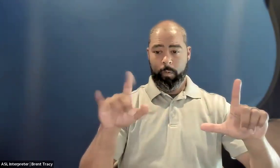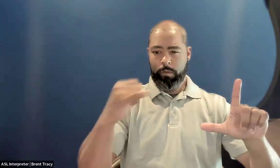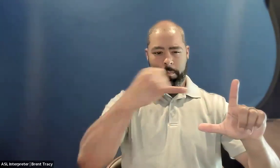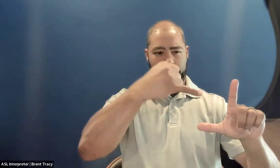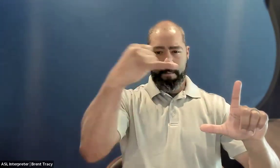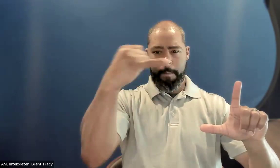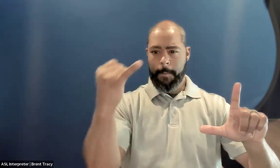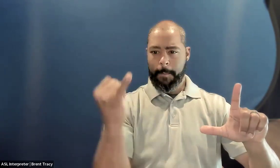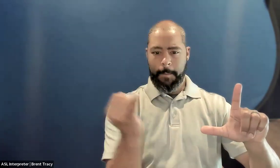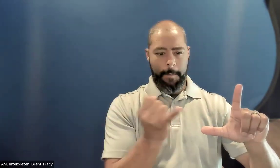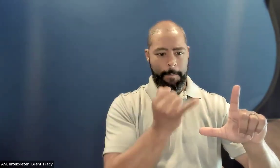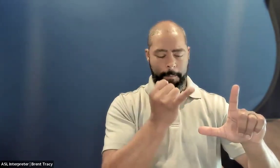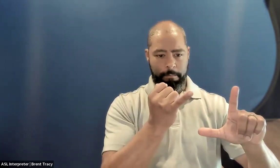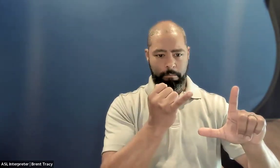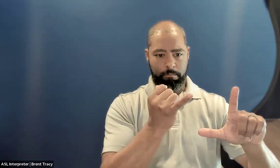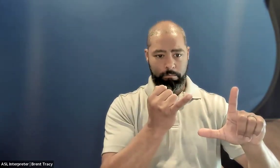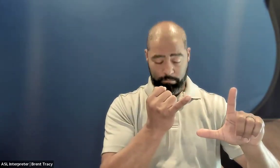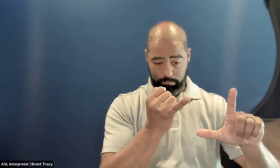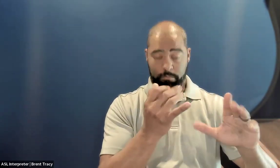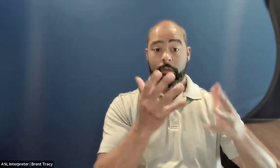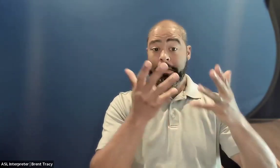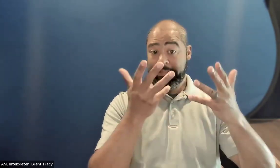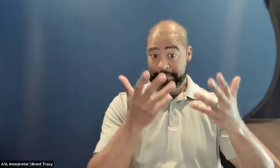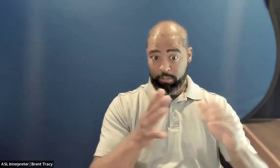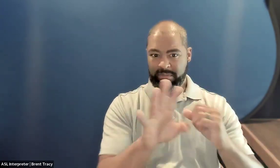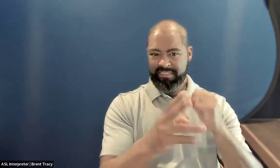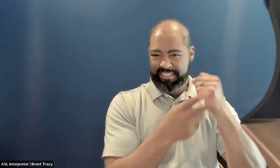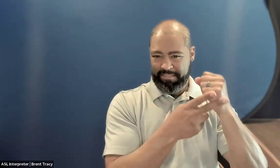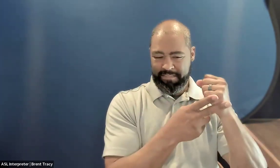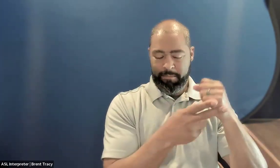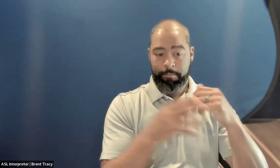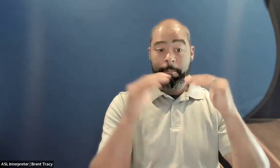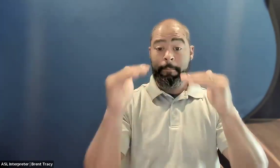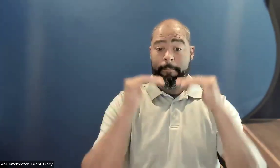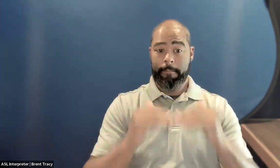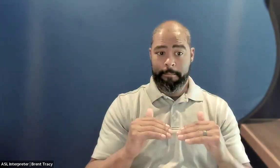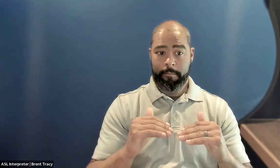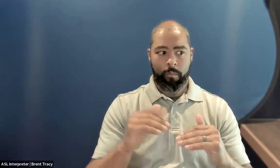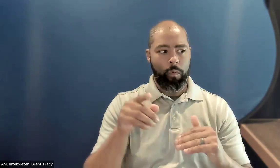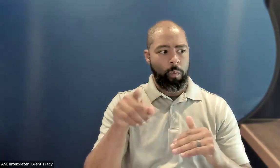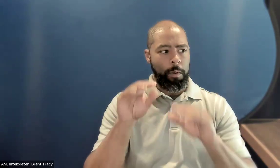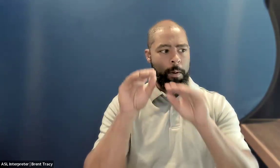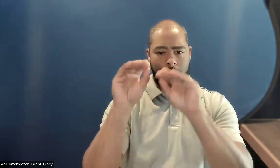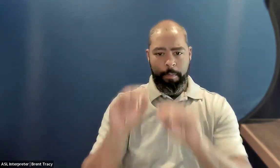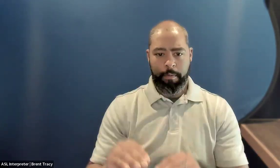correspond to one aspect of the project, its benefits, and its risk.